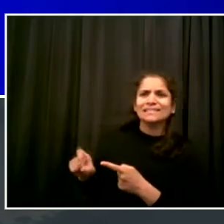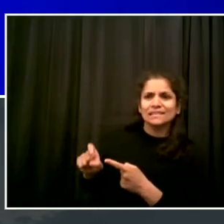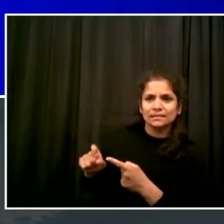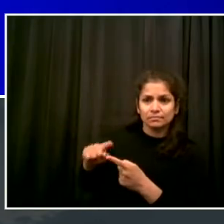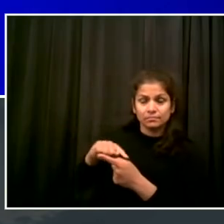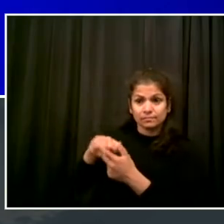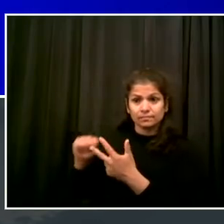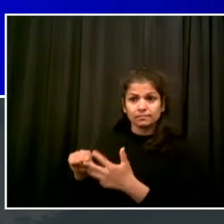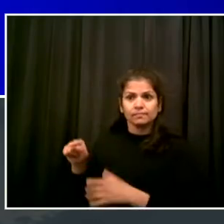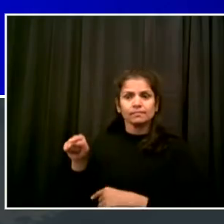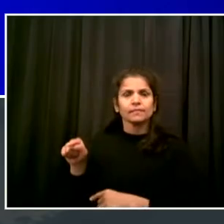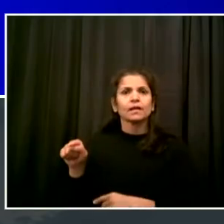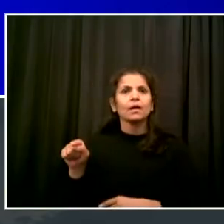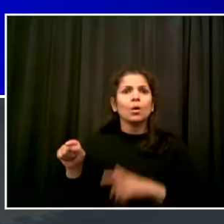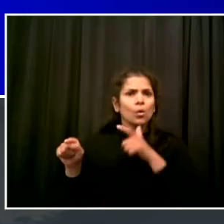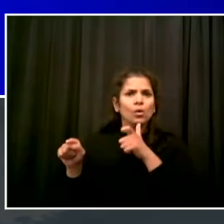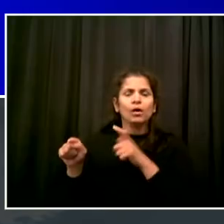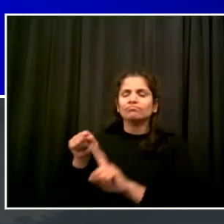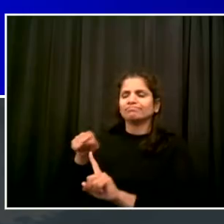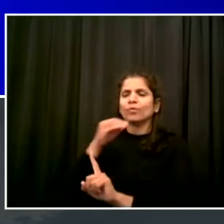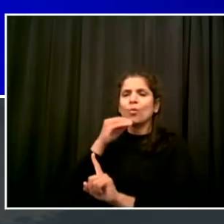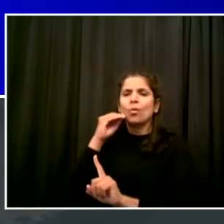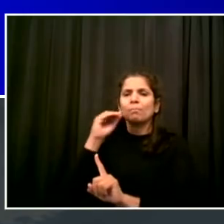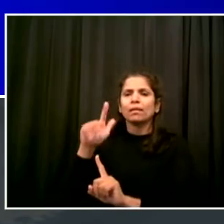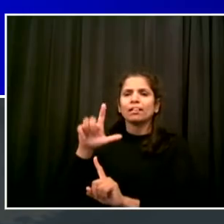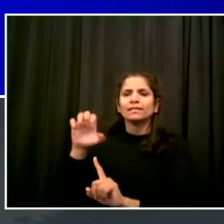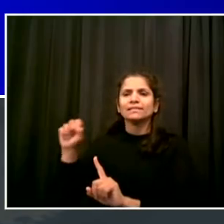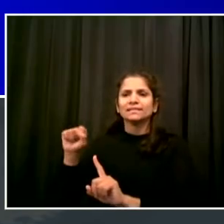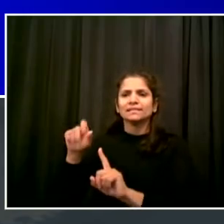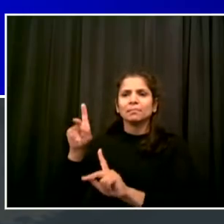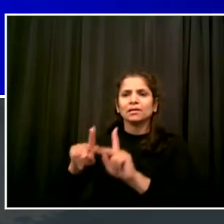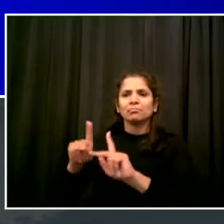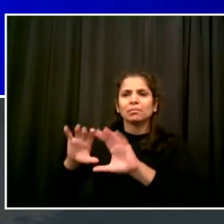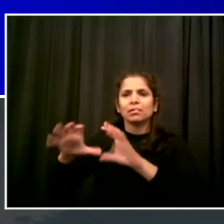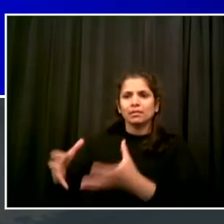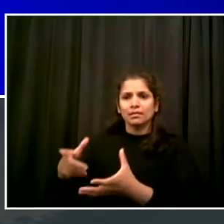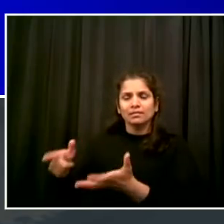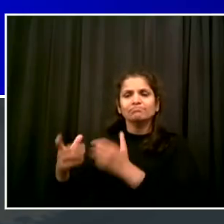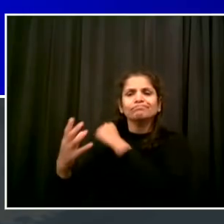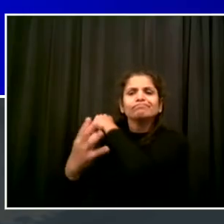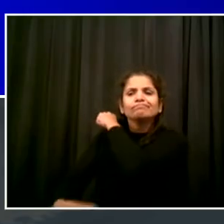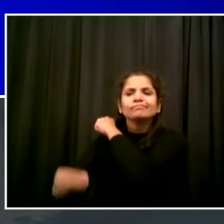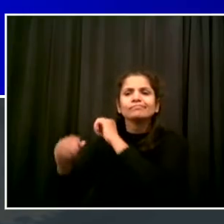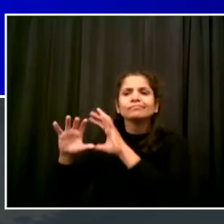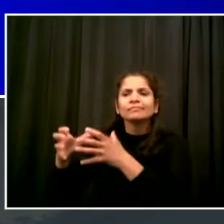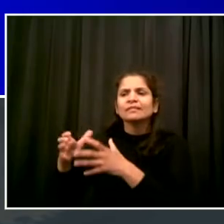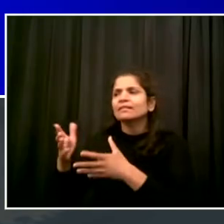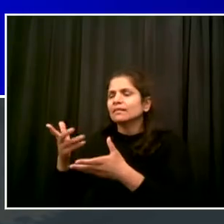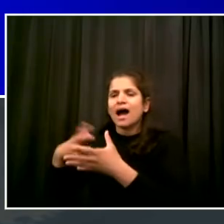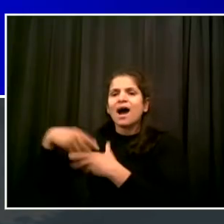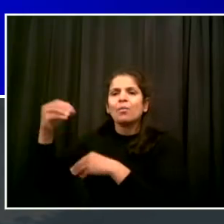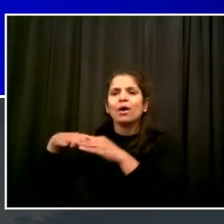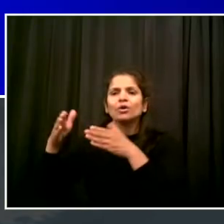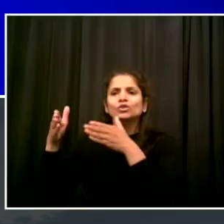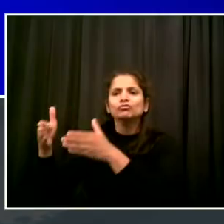SOME PEOPLE ARE